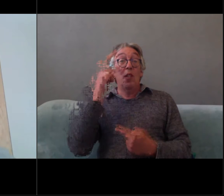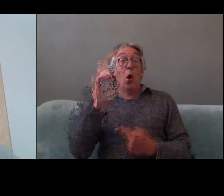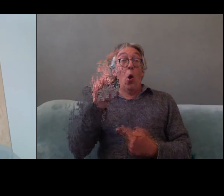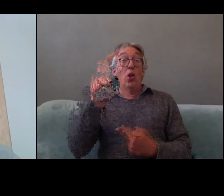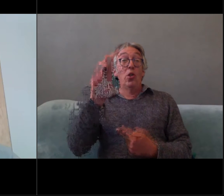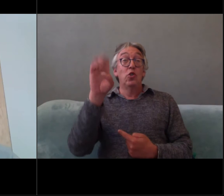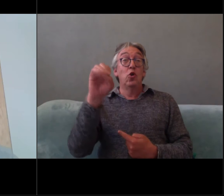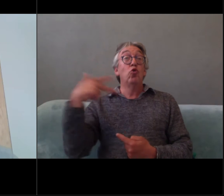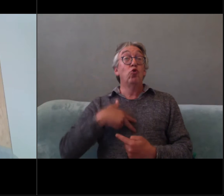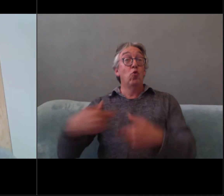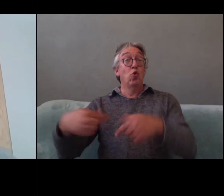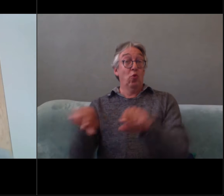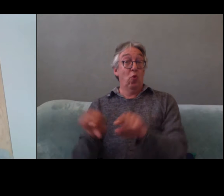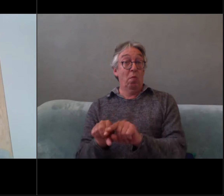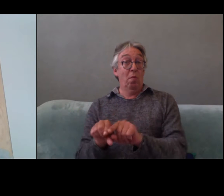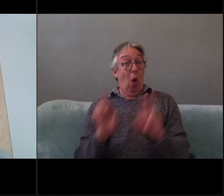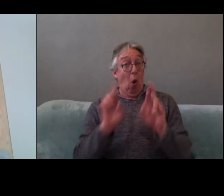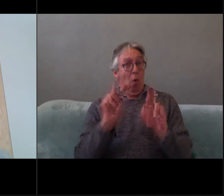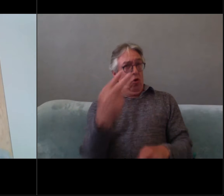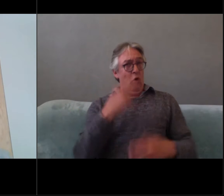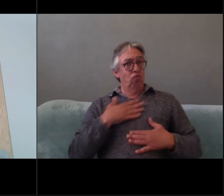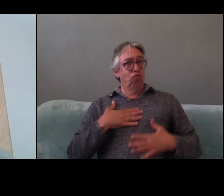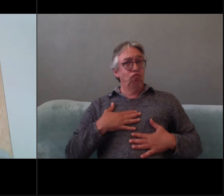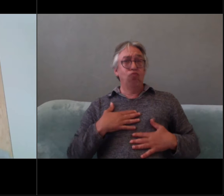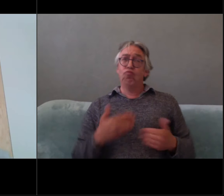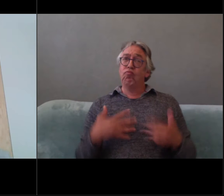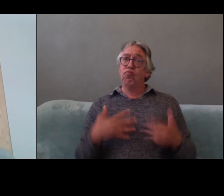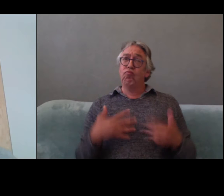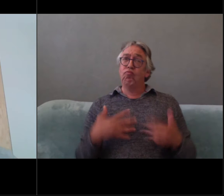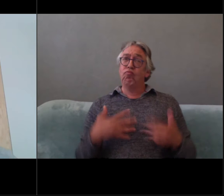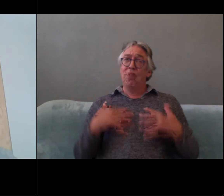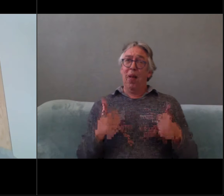And I'd like to thank you very much for attending the webinar.